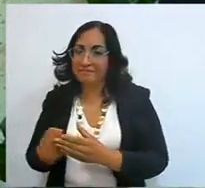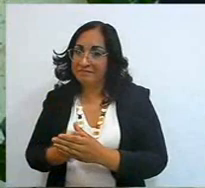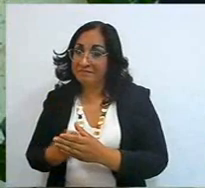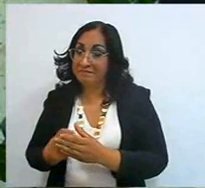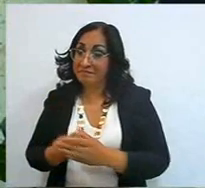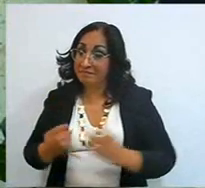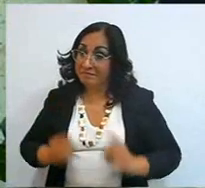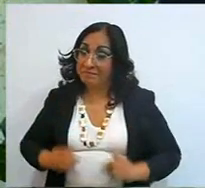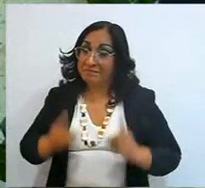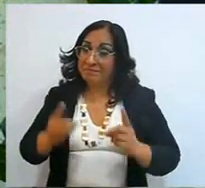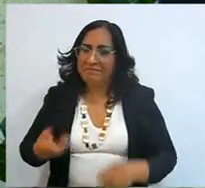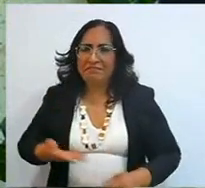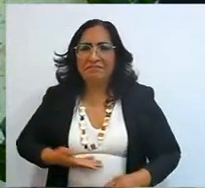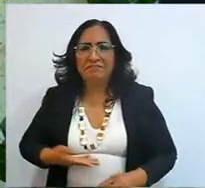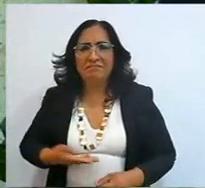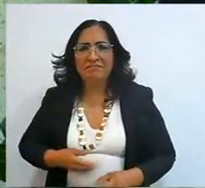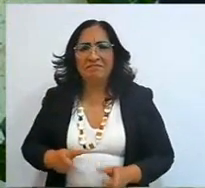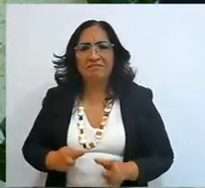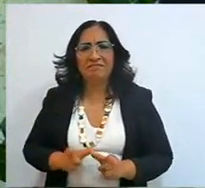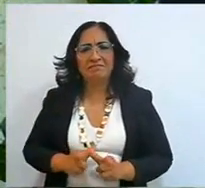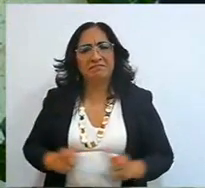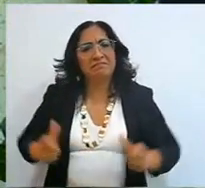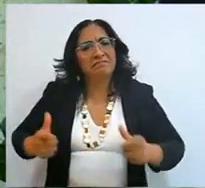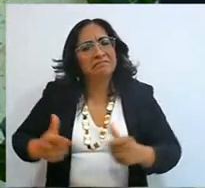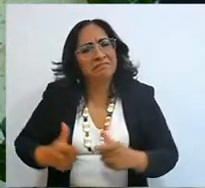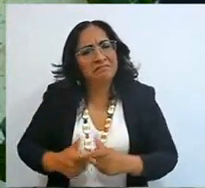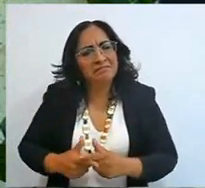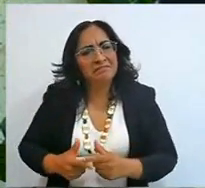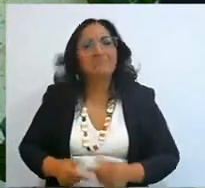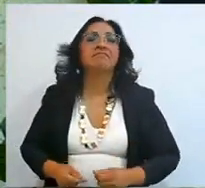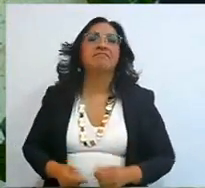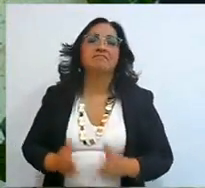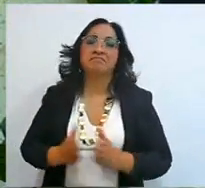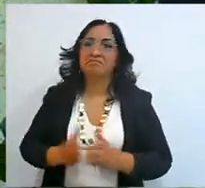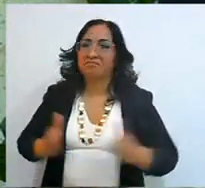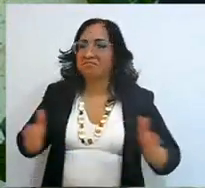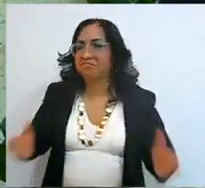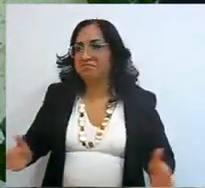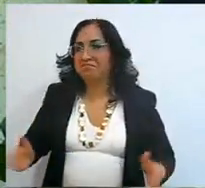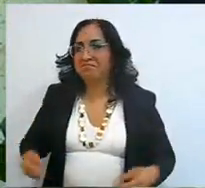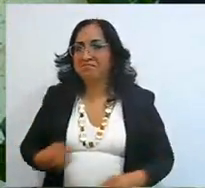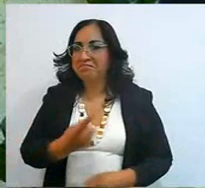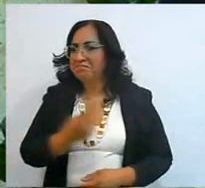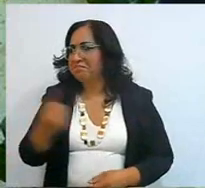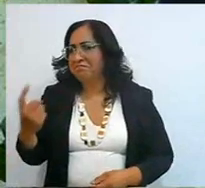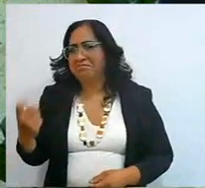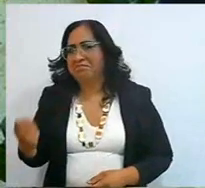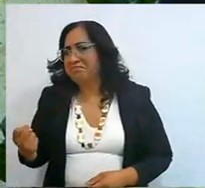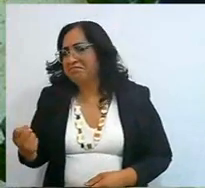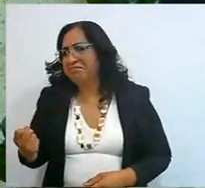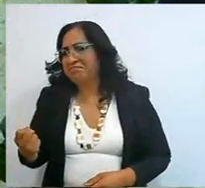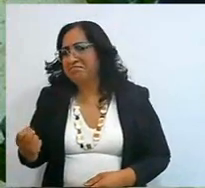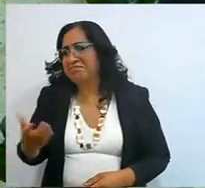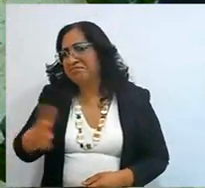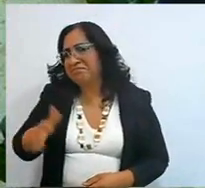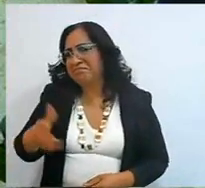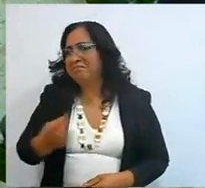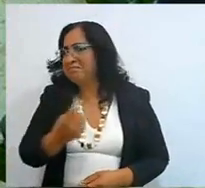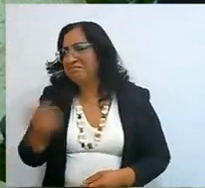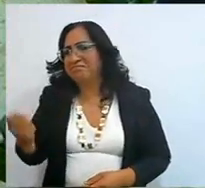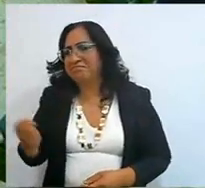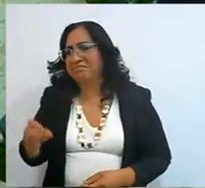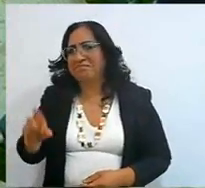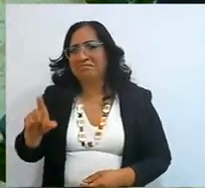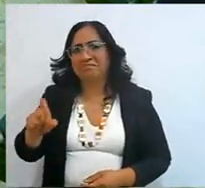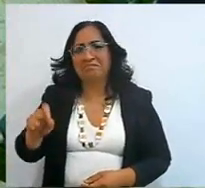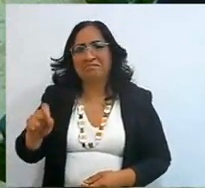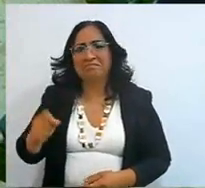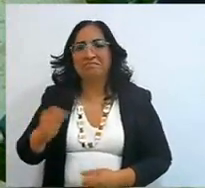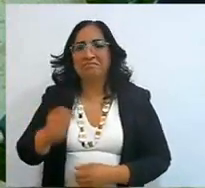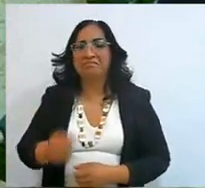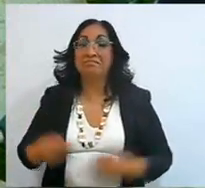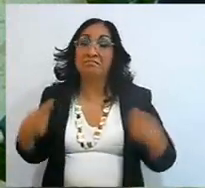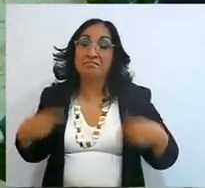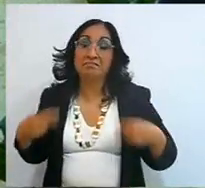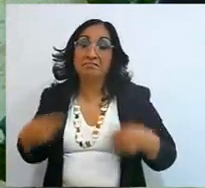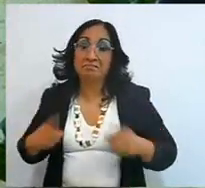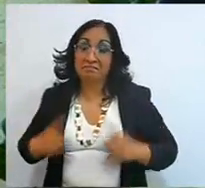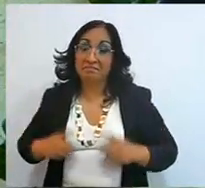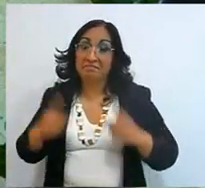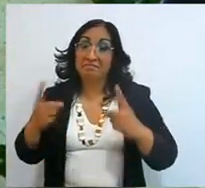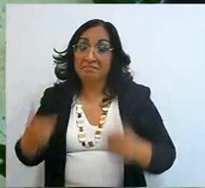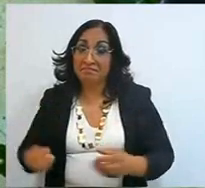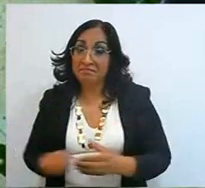I had a large group, more or less 100 or 120 people, who gave them classes,